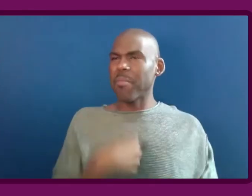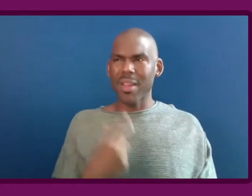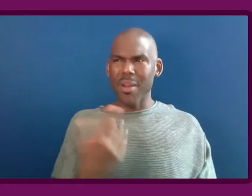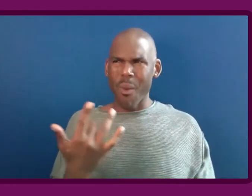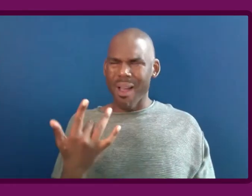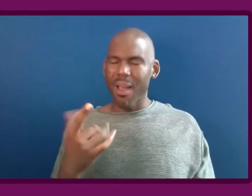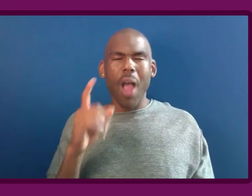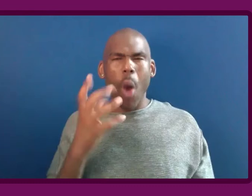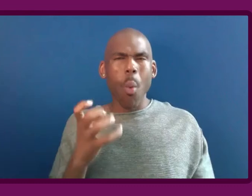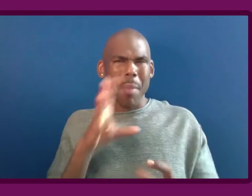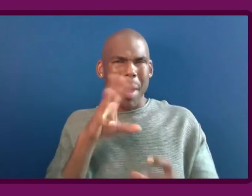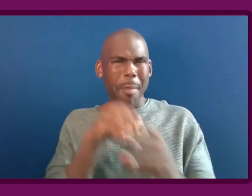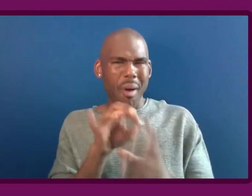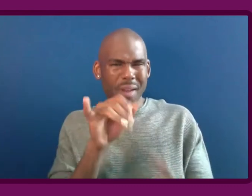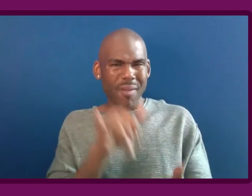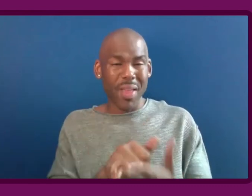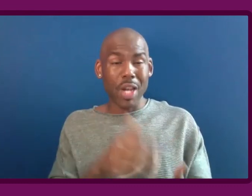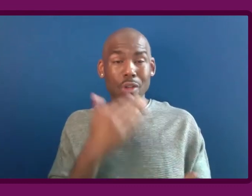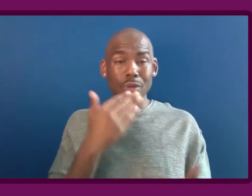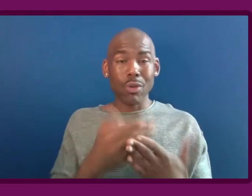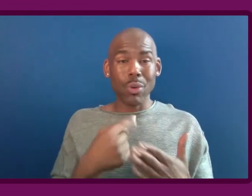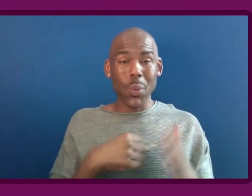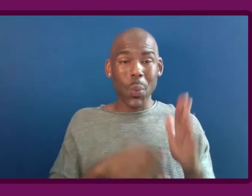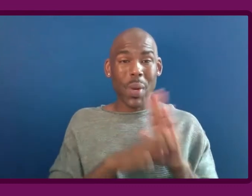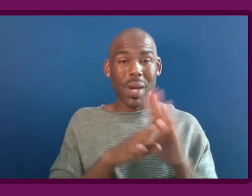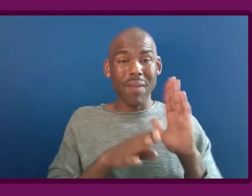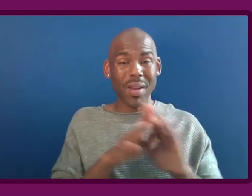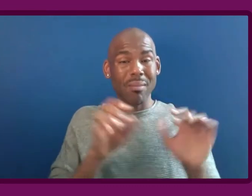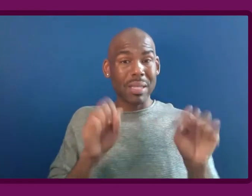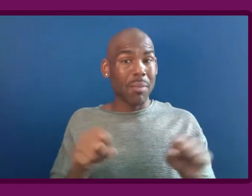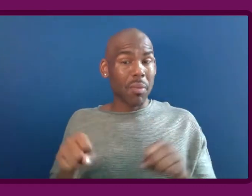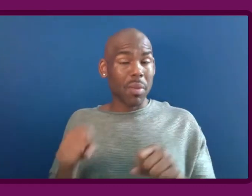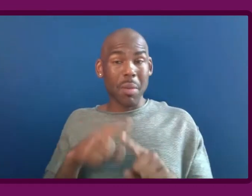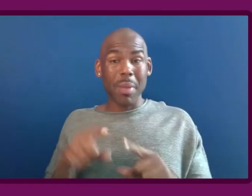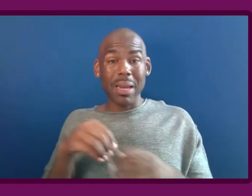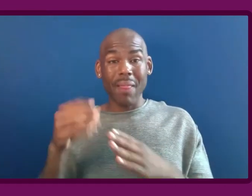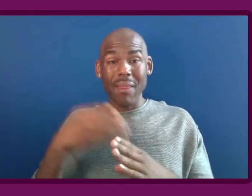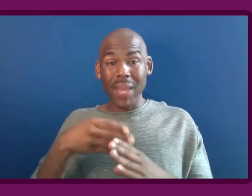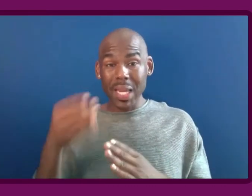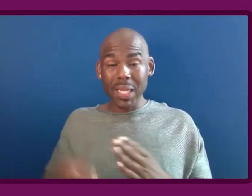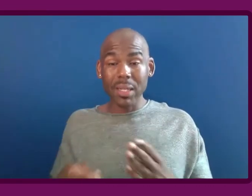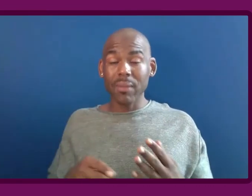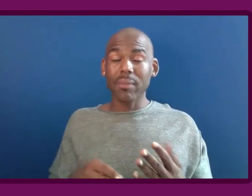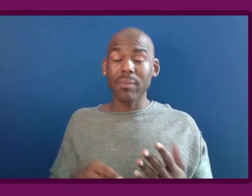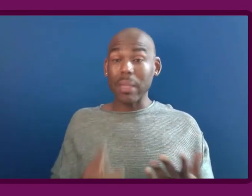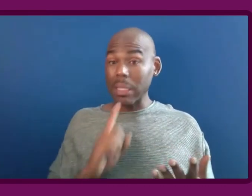I could be a part of that. Yeah, it's good that we developed these capabilities, but in the end,